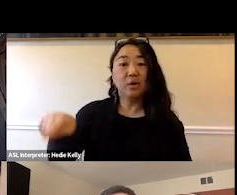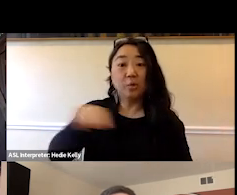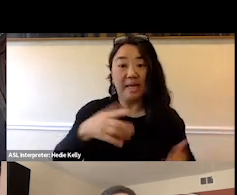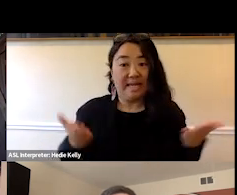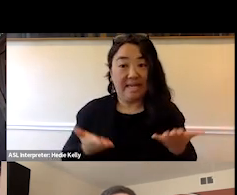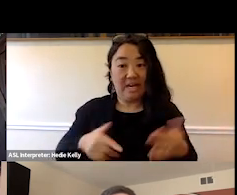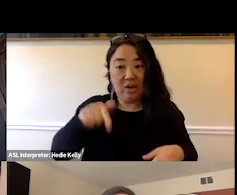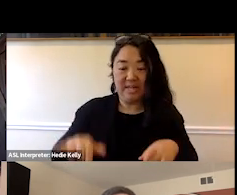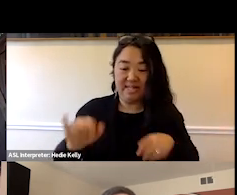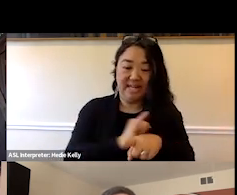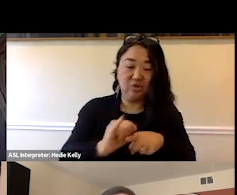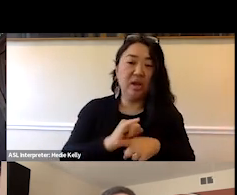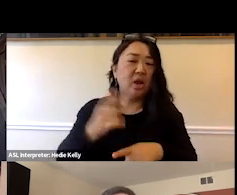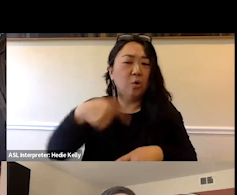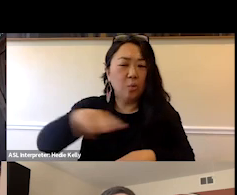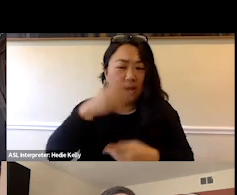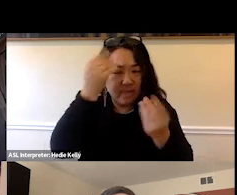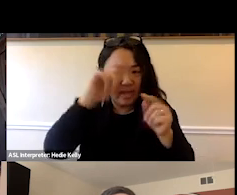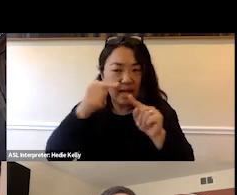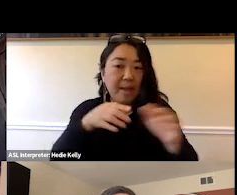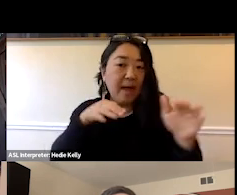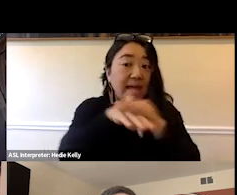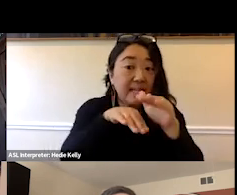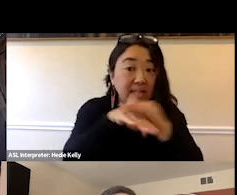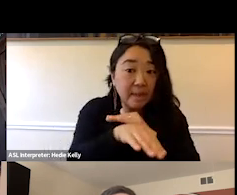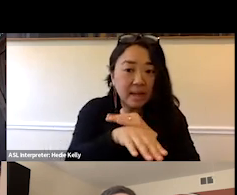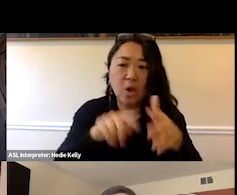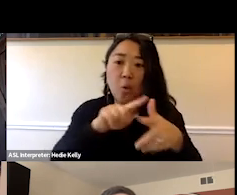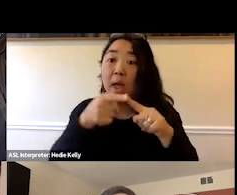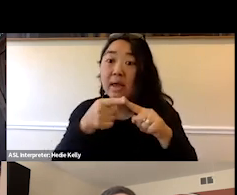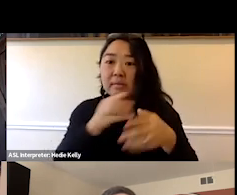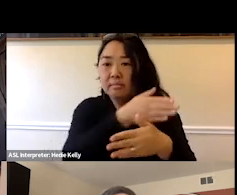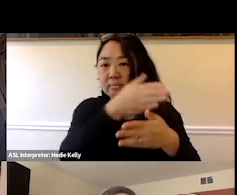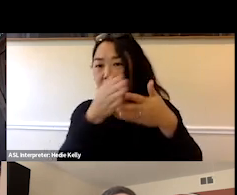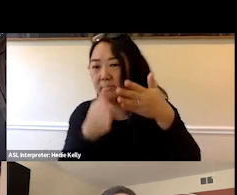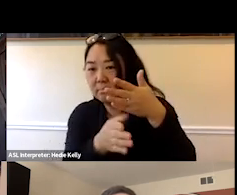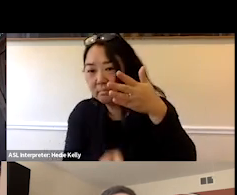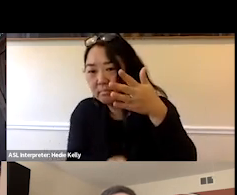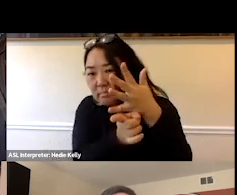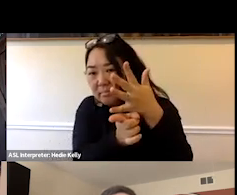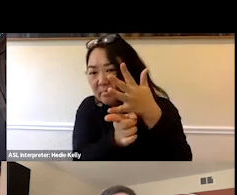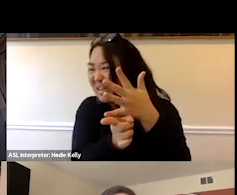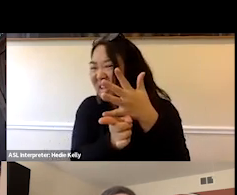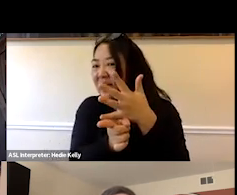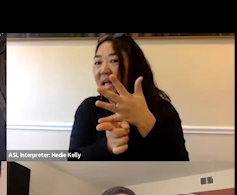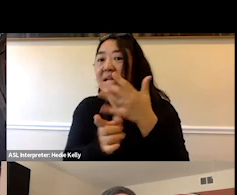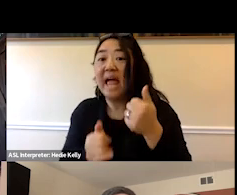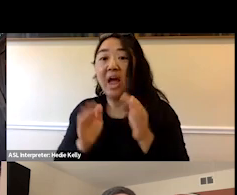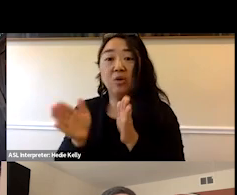we were dealing with accessibility at the end of the testing process. And so Shift left is about moving it up